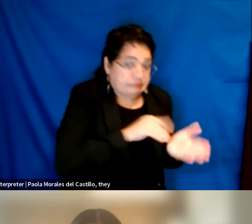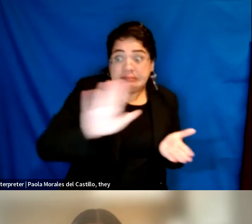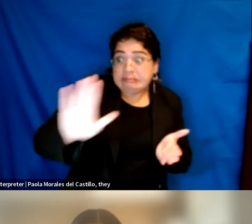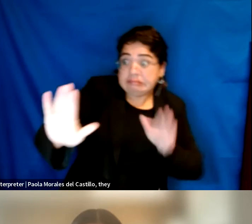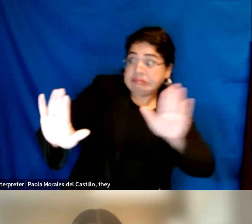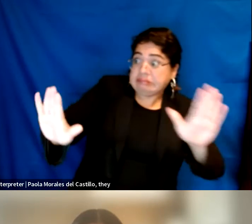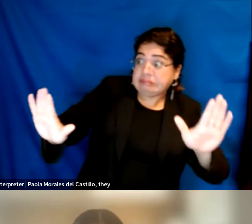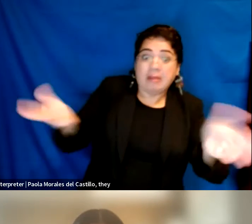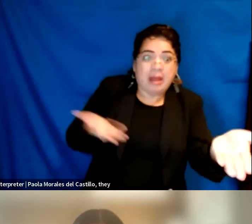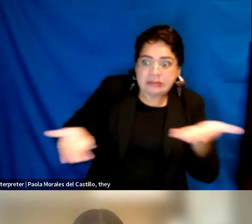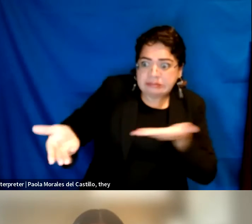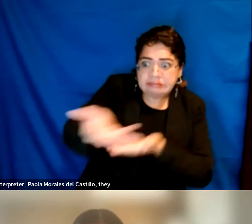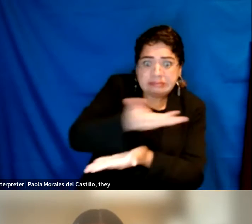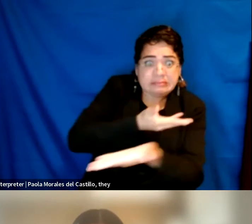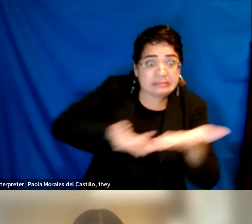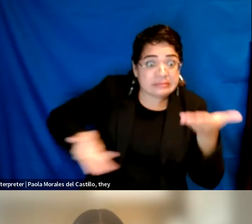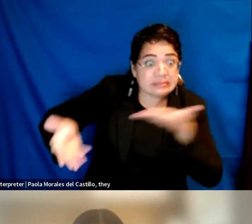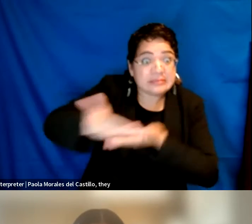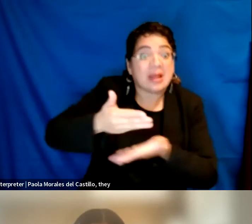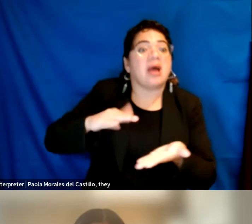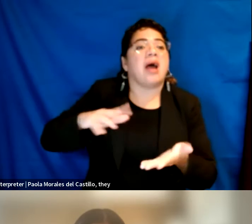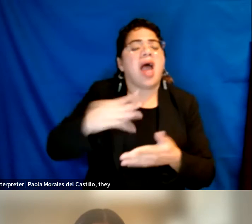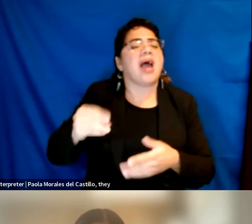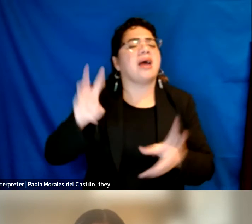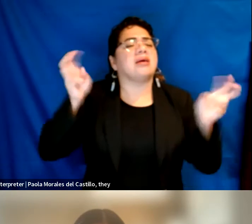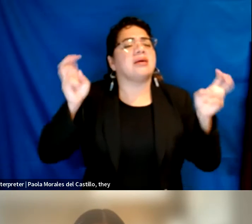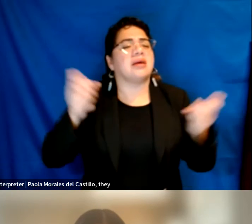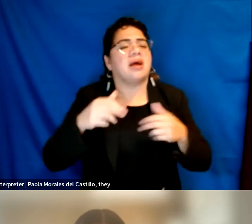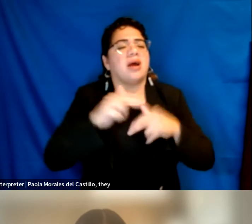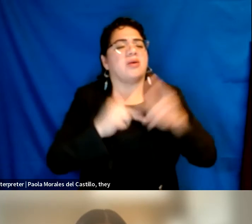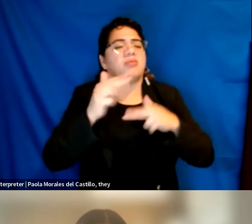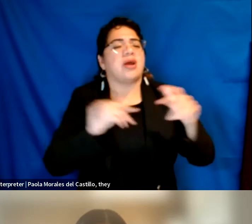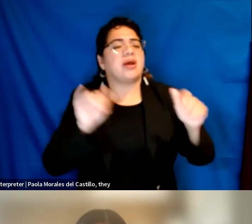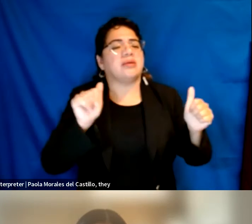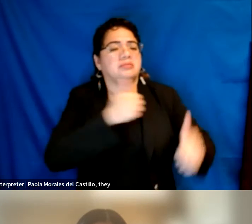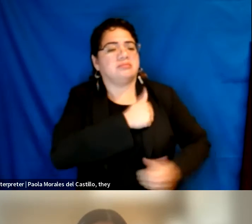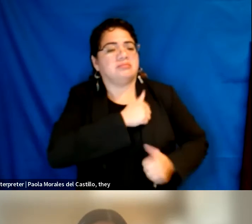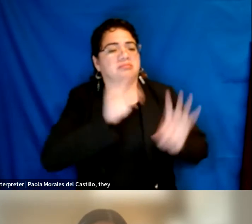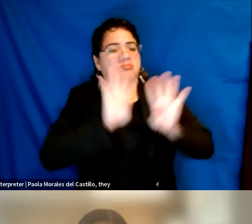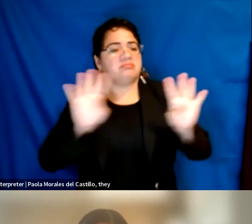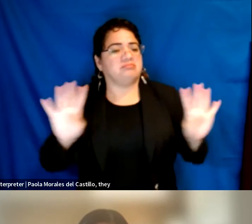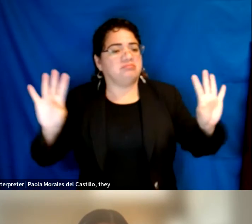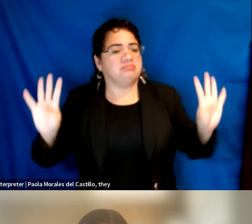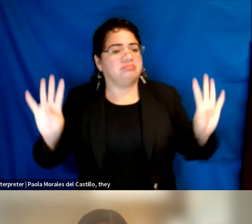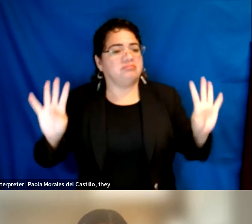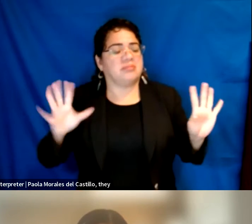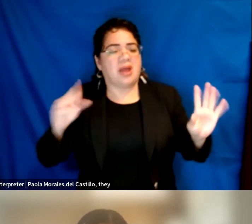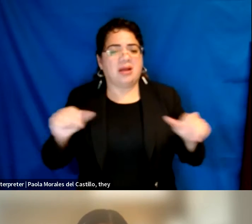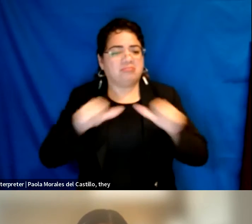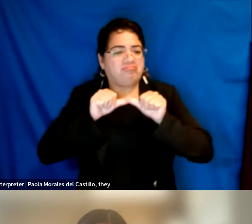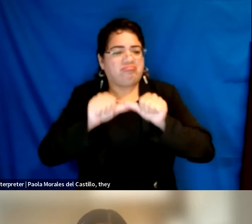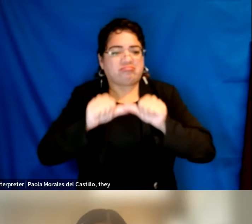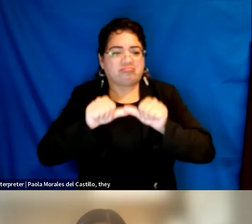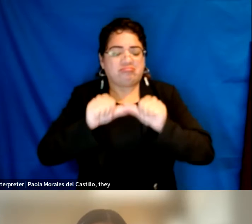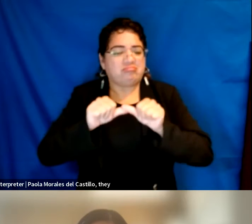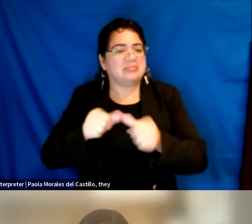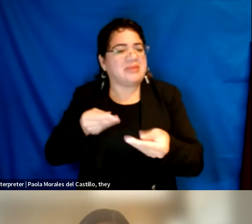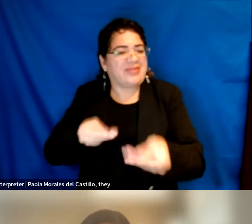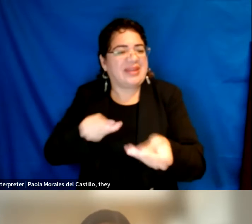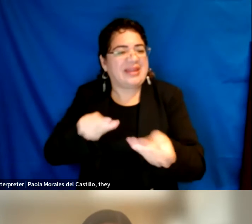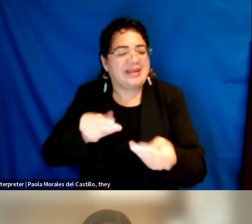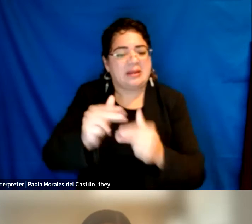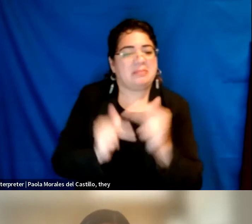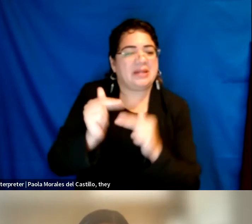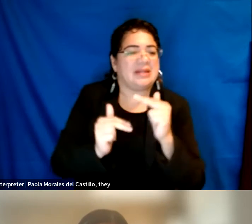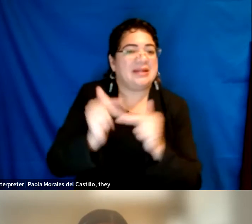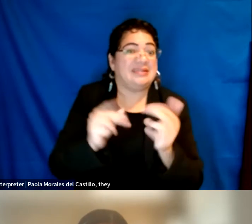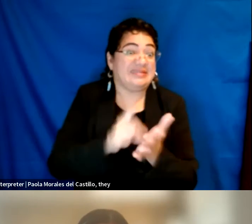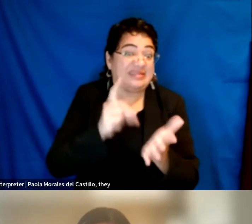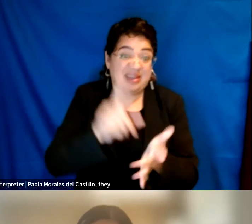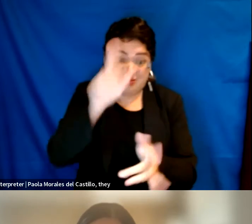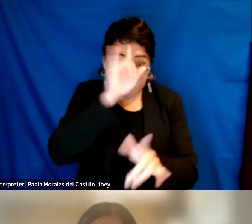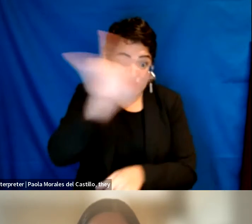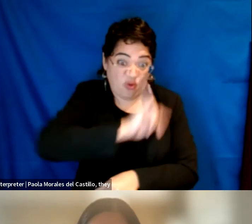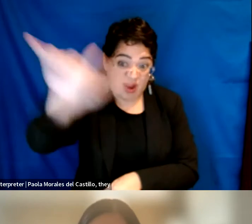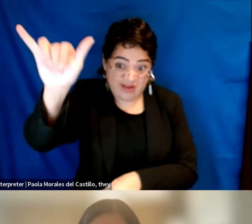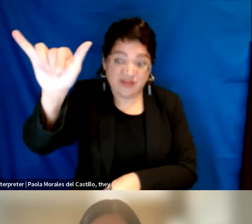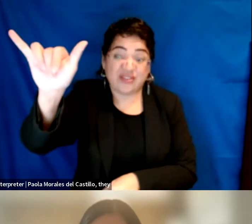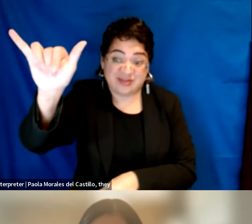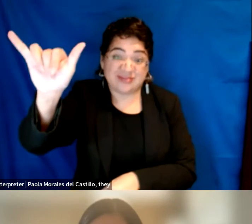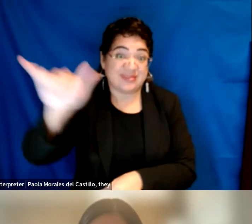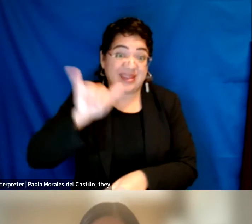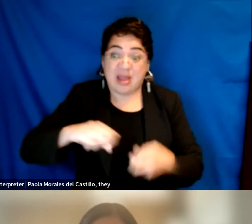Rebecca Tarvin (she/her): There will just be more kind of foot soldiers to do some of that work which is going to require sustained effort for basically forever. It's a problem that's not going to go away.